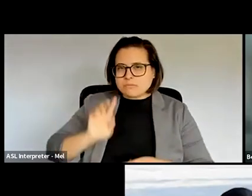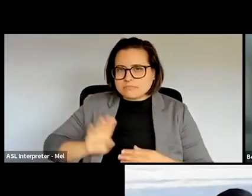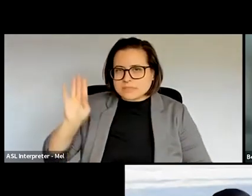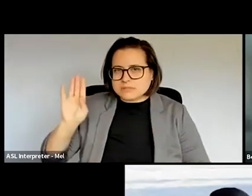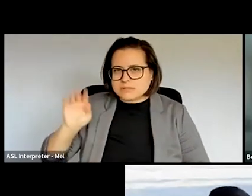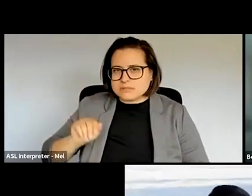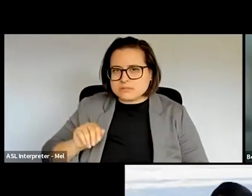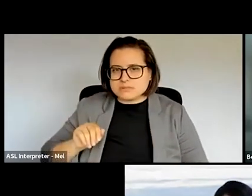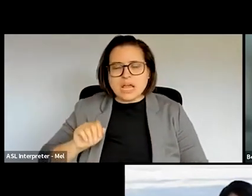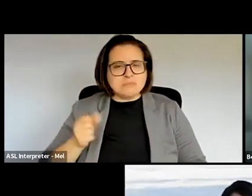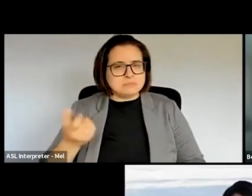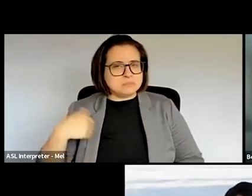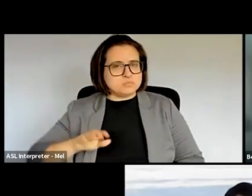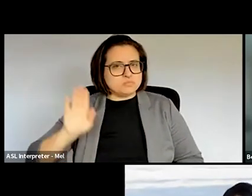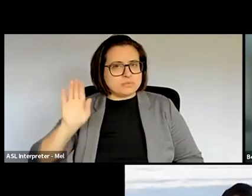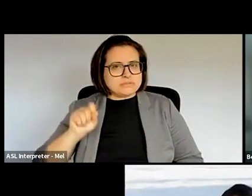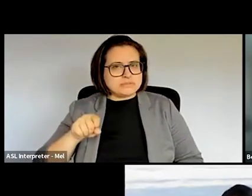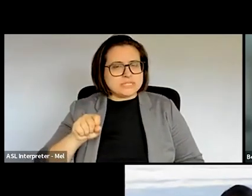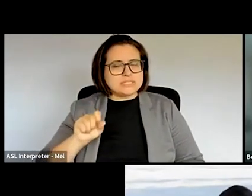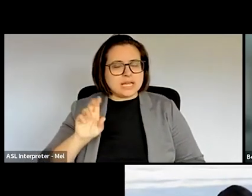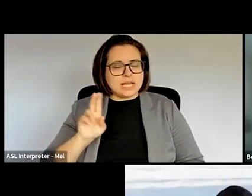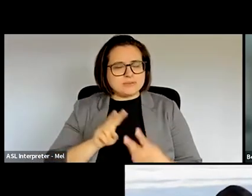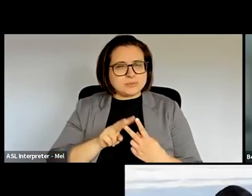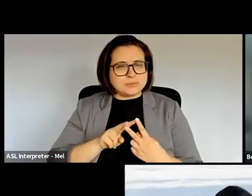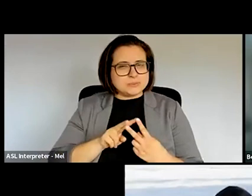Yes it was. Yeah so I guess two things then. First building